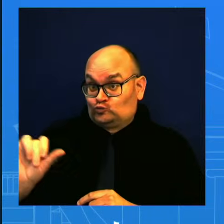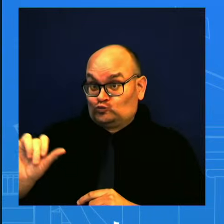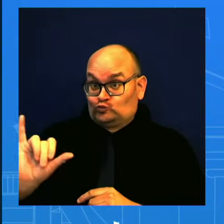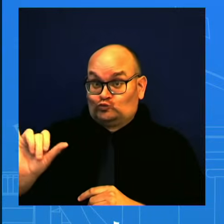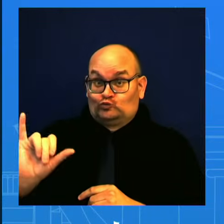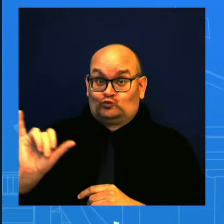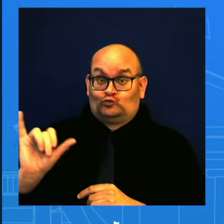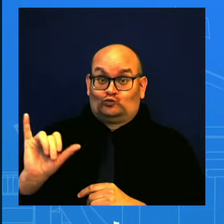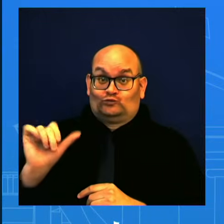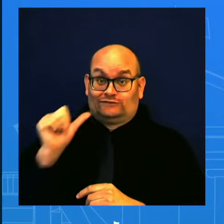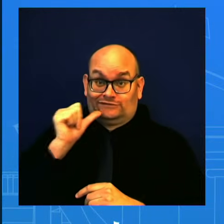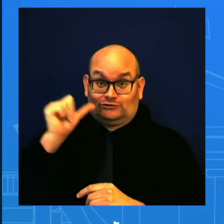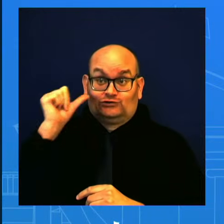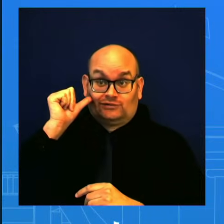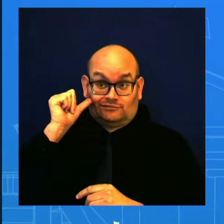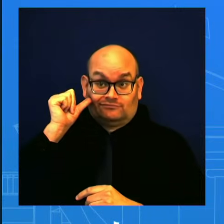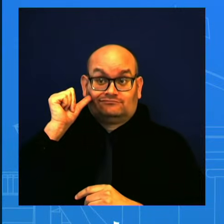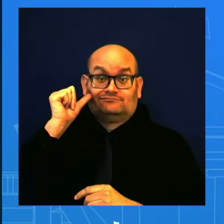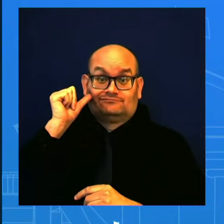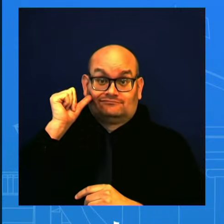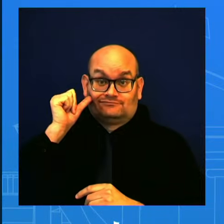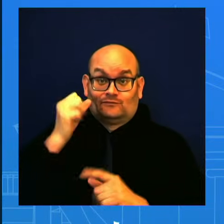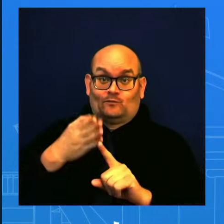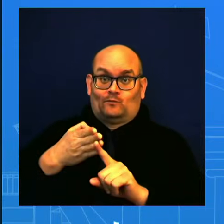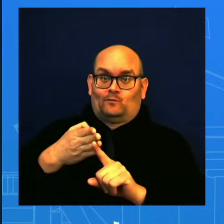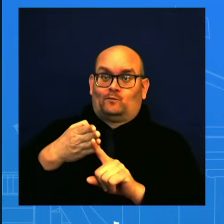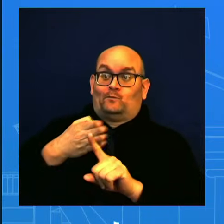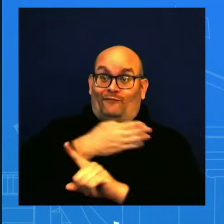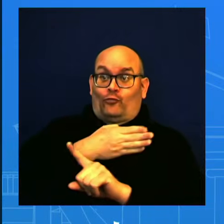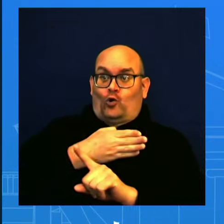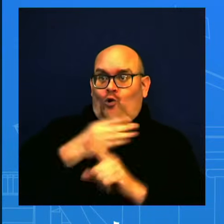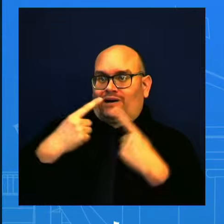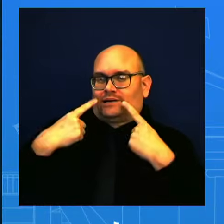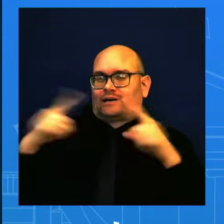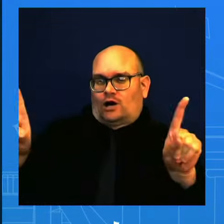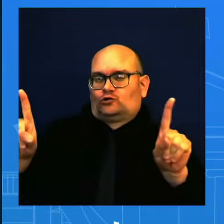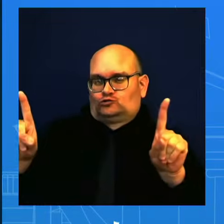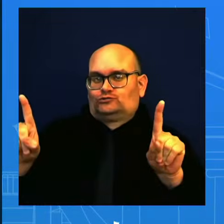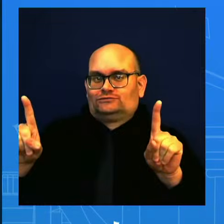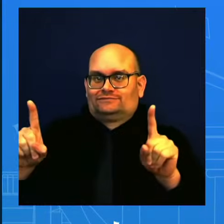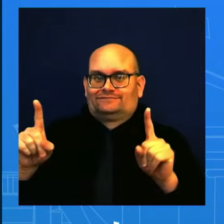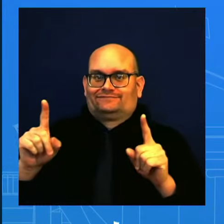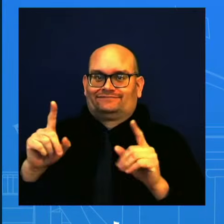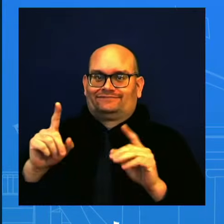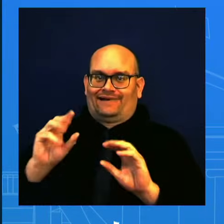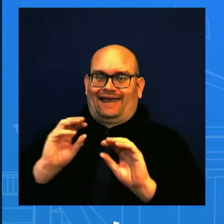That is something DOJ to speak directly to on the specifics. The Press: If I may follow up on Iran just very briefly. Ms. Jean-Pierre: Sure. The Press: And I appreciate it.